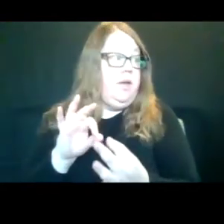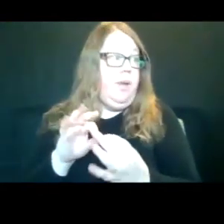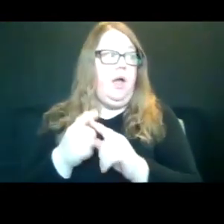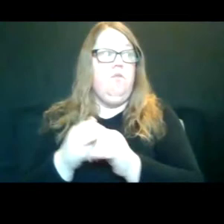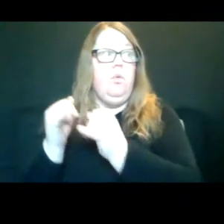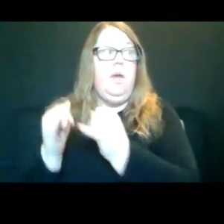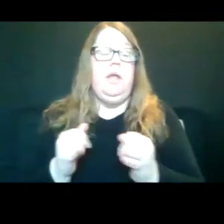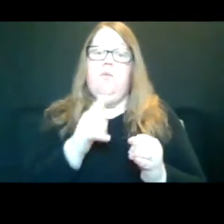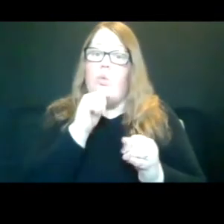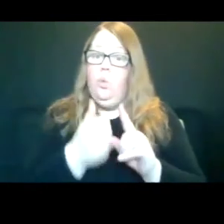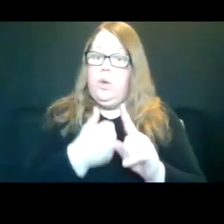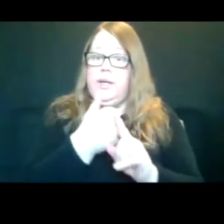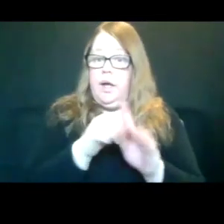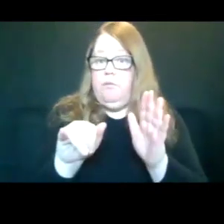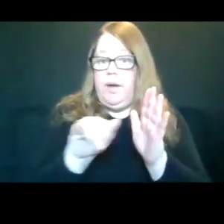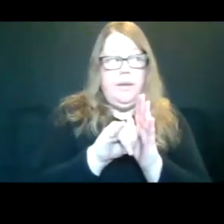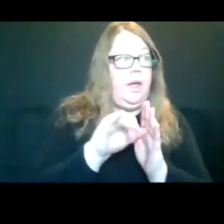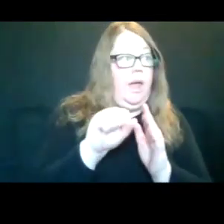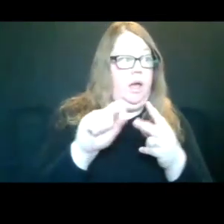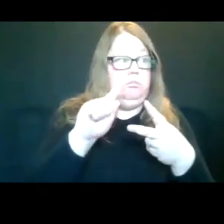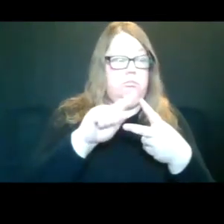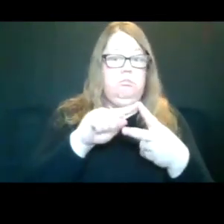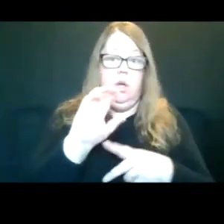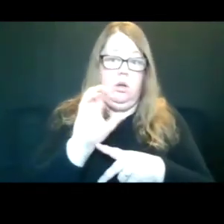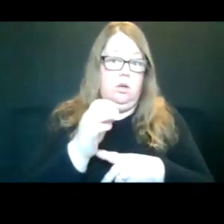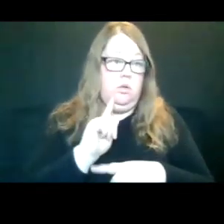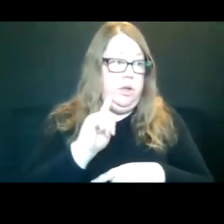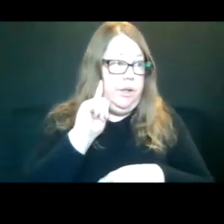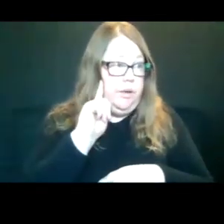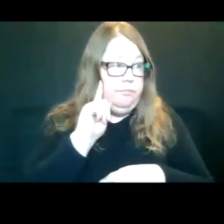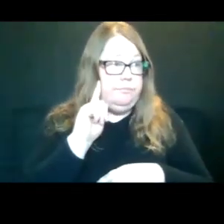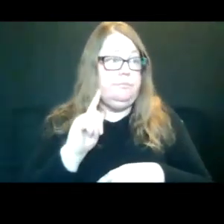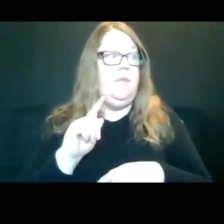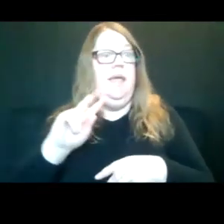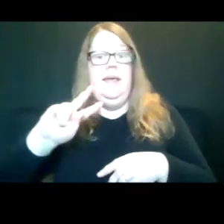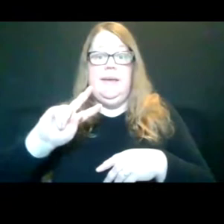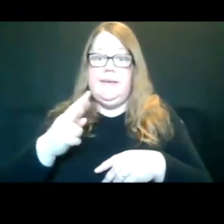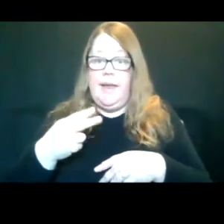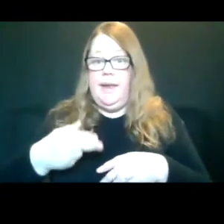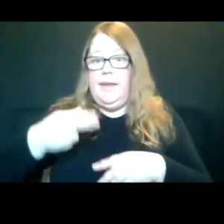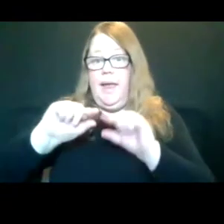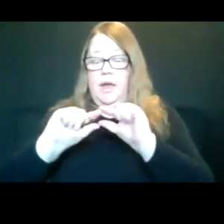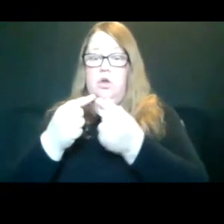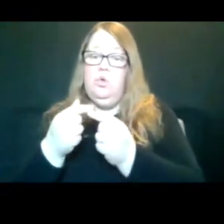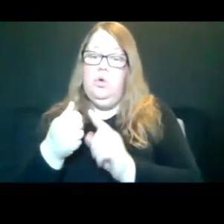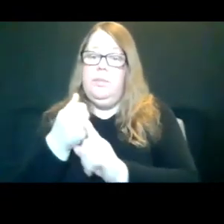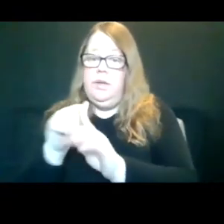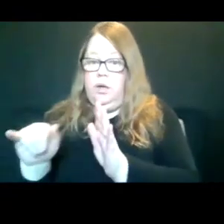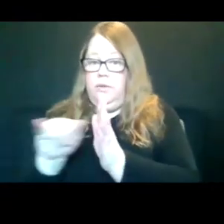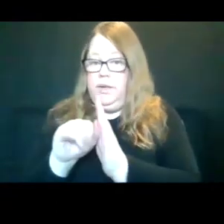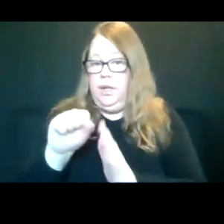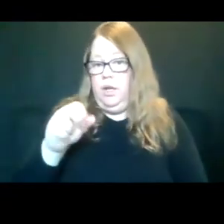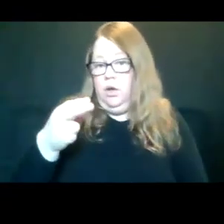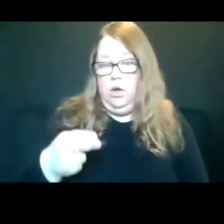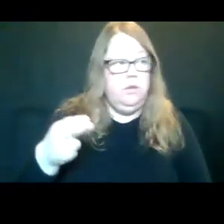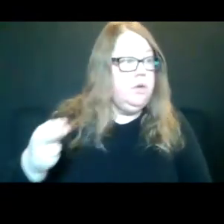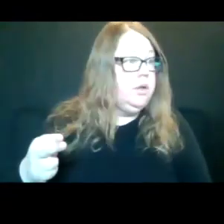who self-identify as Culturally Deaf. The second highest group is Hard of Hearing. Most